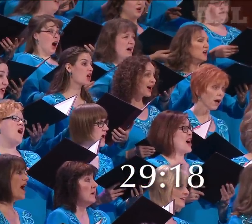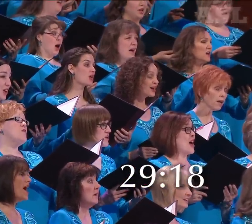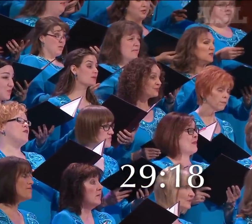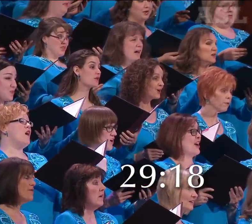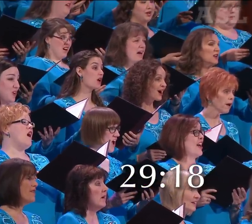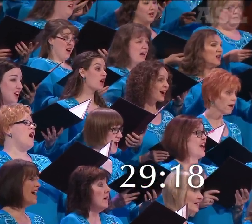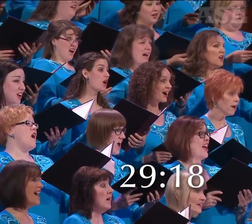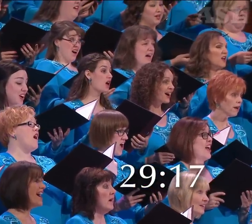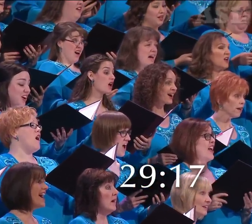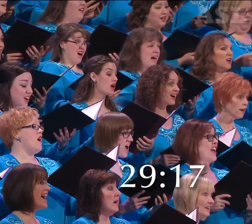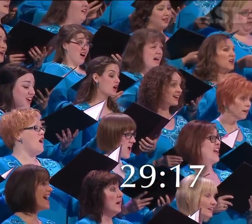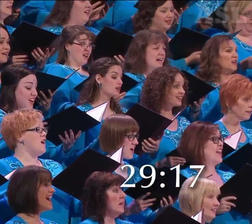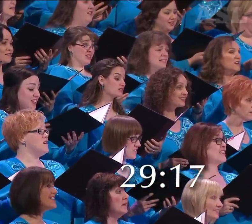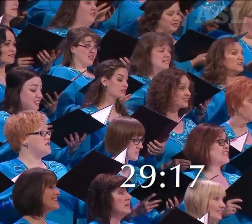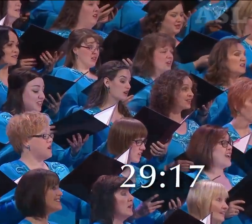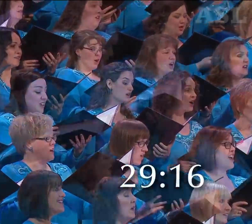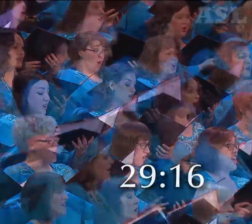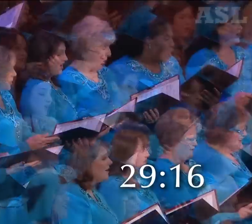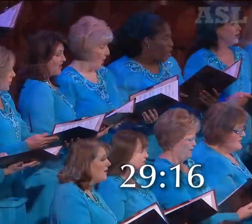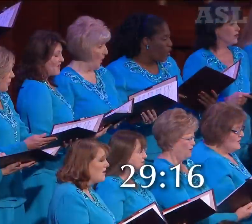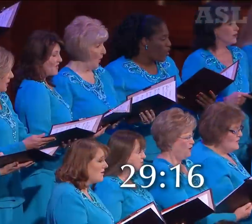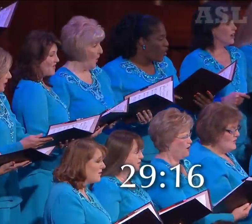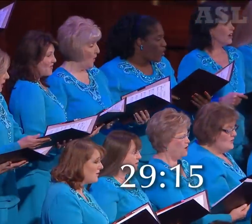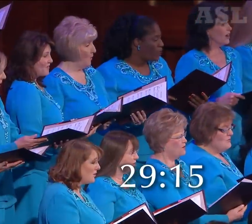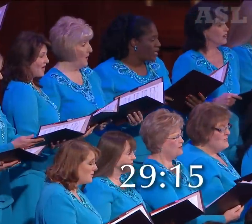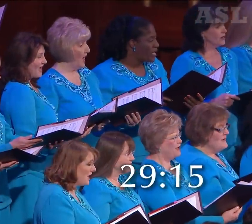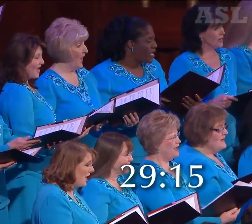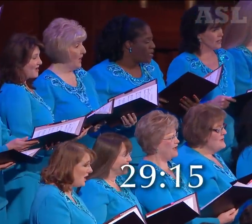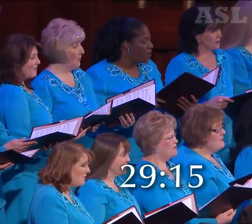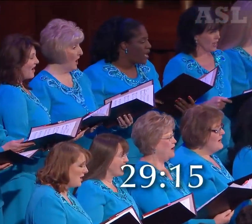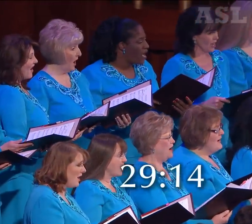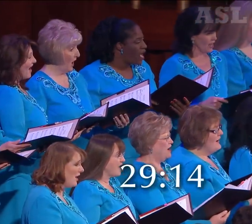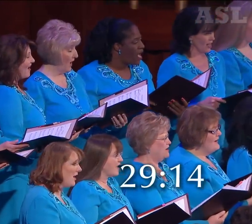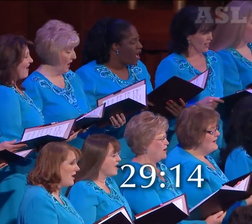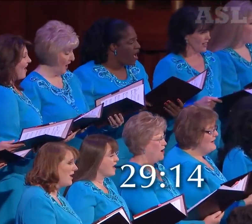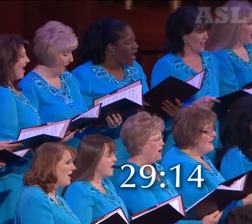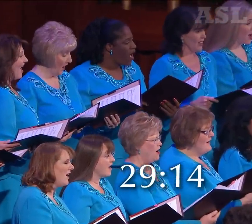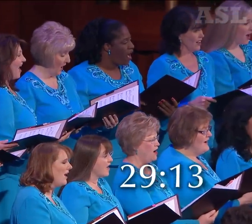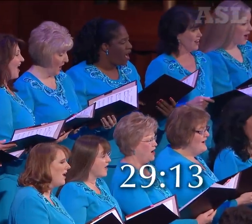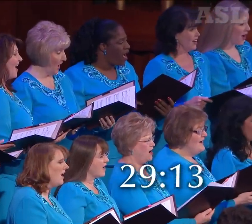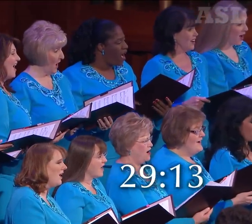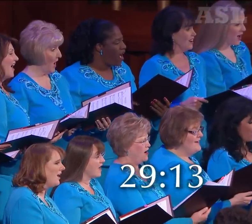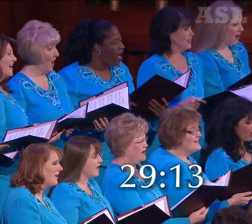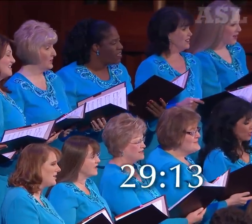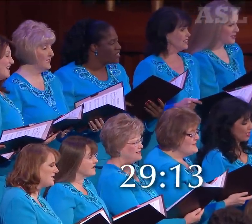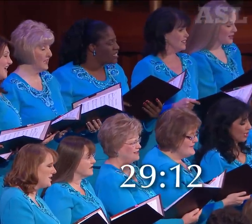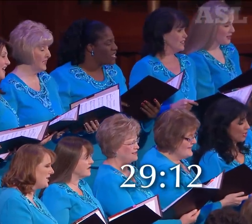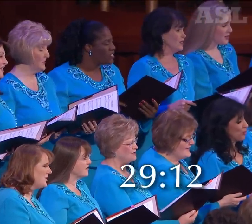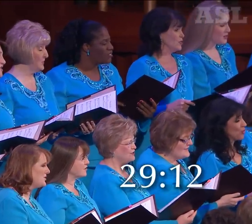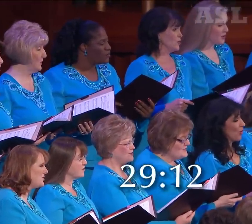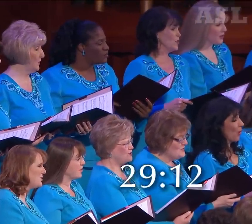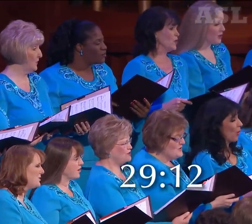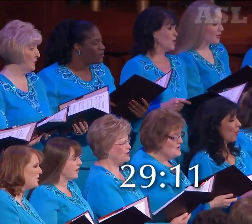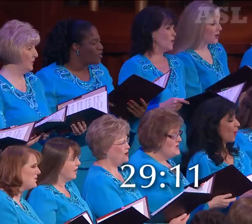THIS IS THE ENGLISH CLOSED CAPTION CHANNEL OF THE CHURCH OF JESUS CHRIST OF LATTER-DAY SAINTS.